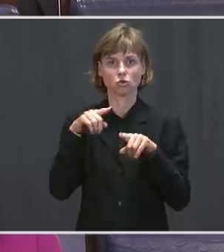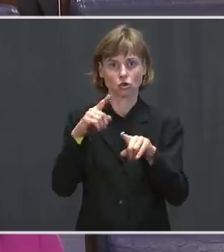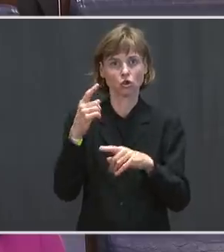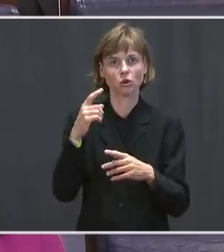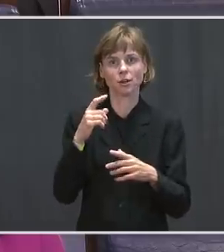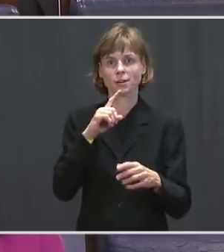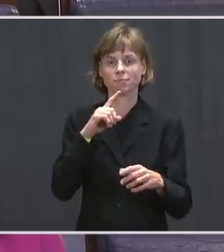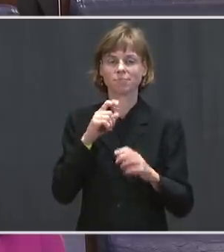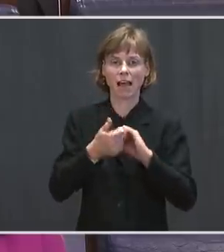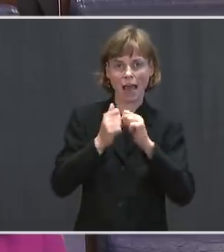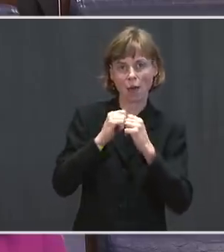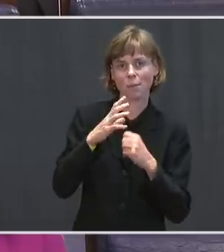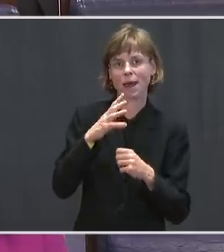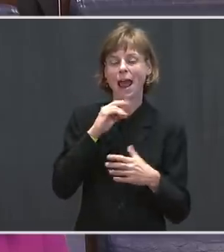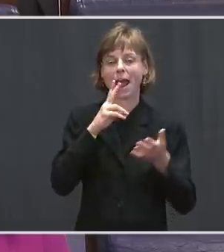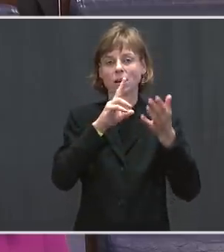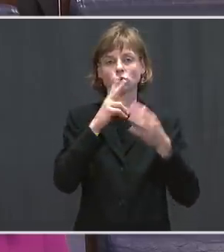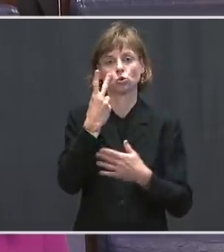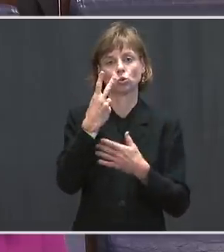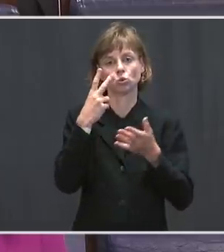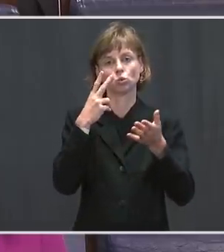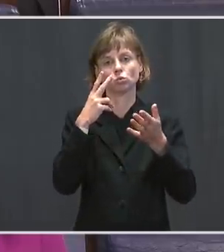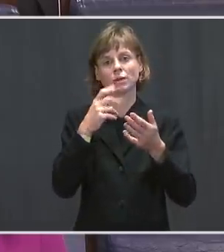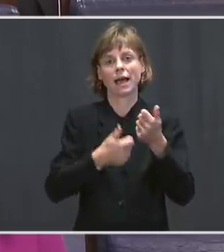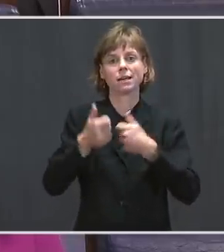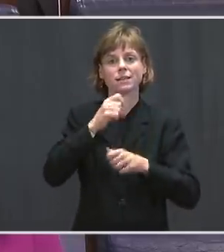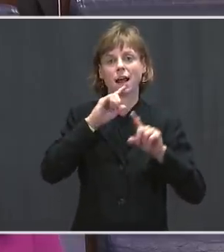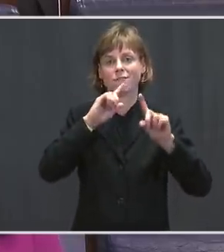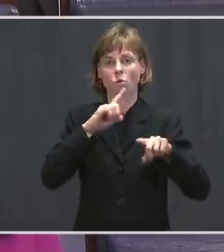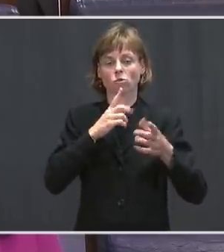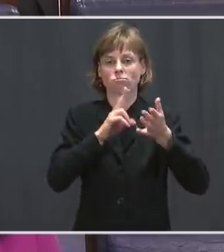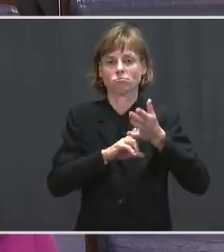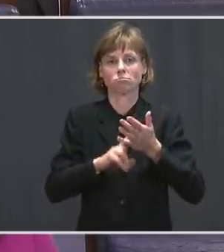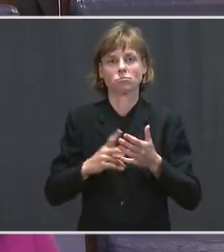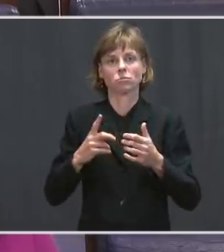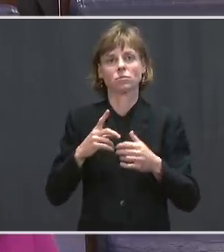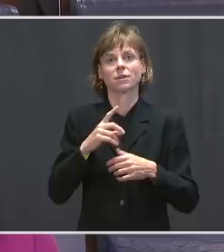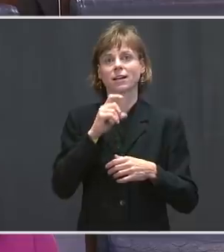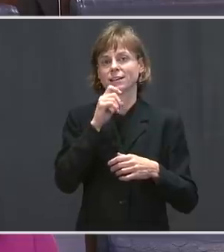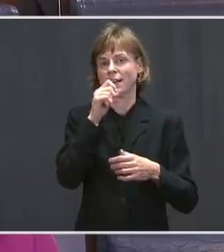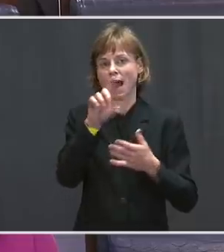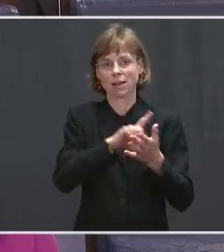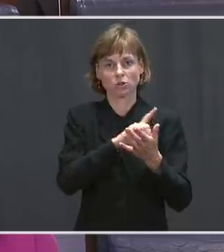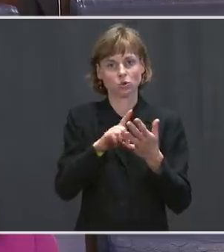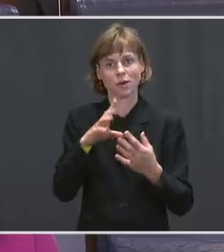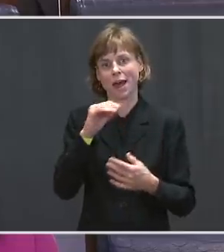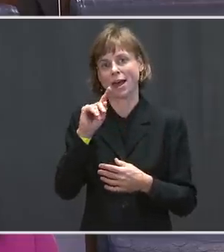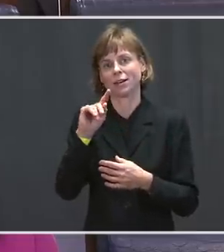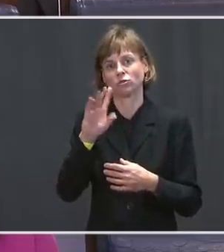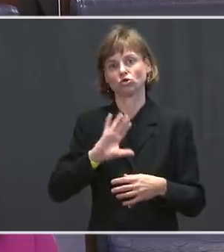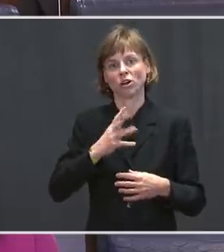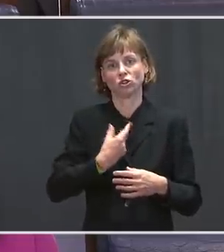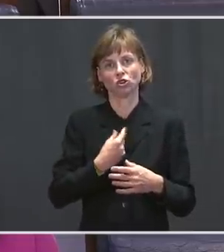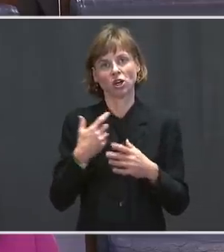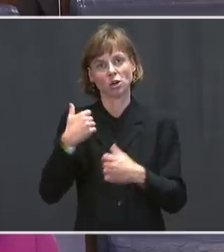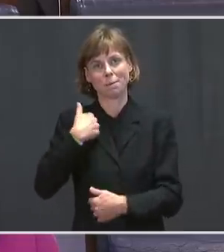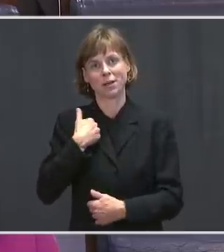in the first days of office relating to non-discrimination and the transgender military ban and just moments ago, we had Jack Solovan say the president's going to sign